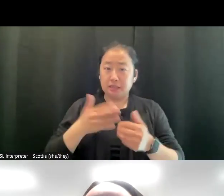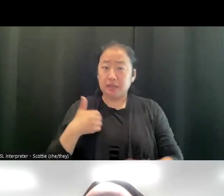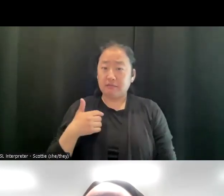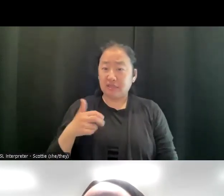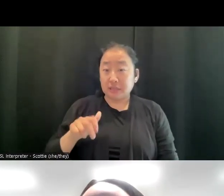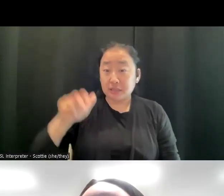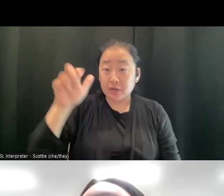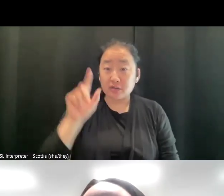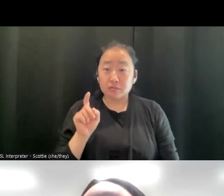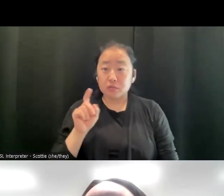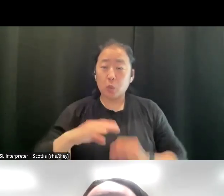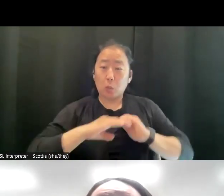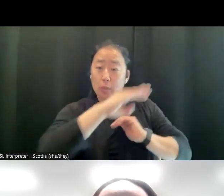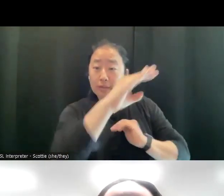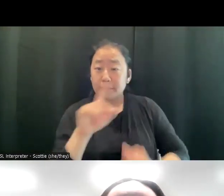Are there elevators. Recently I went to a